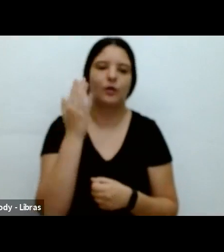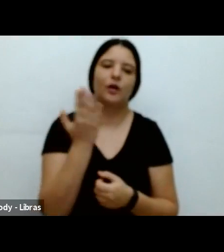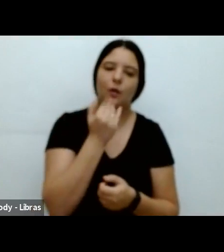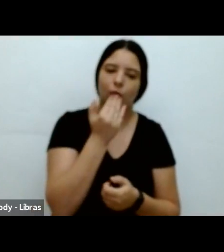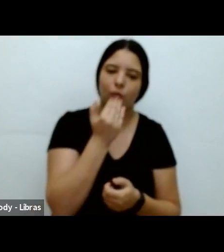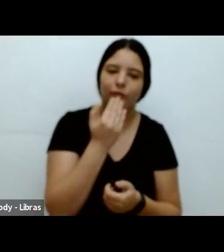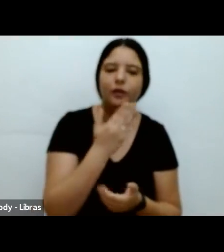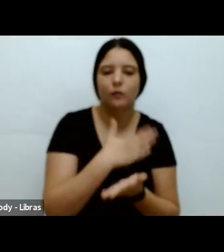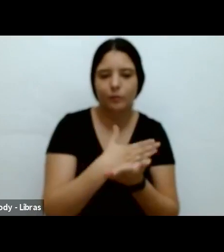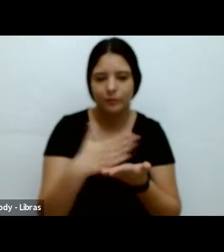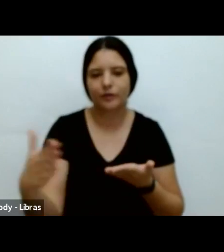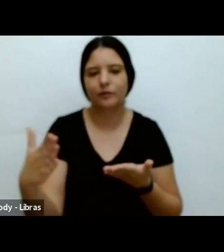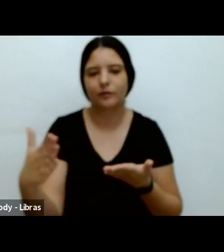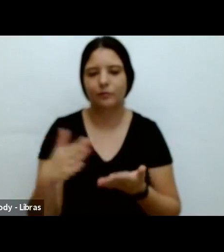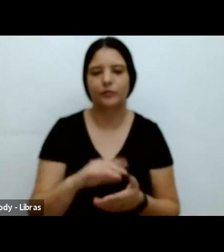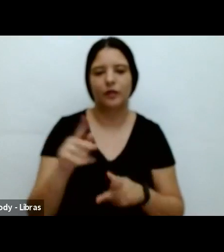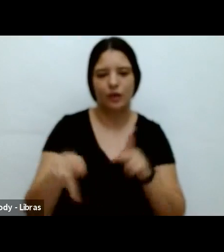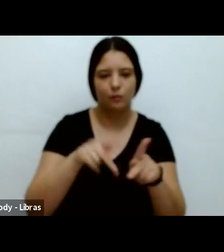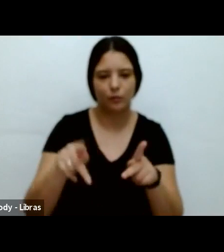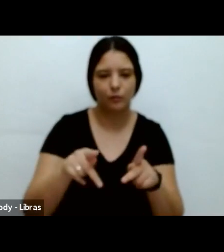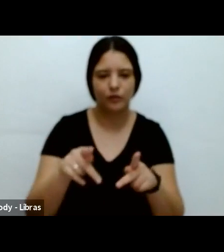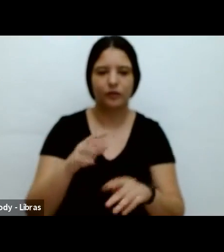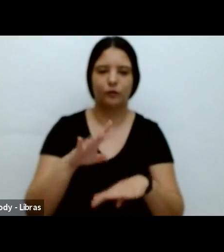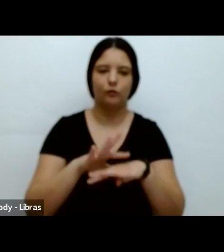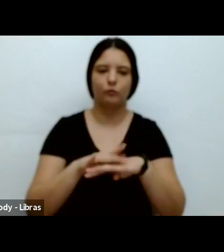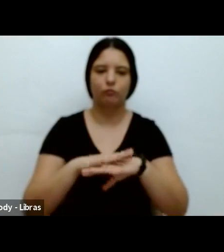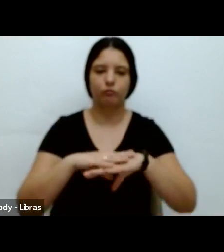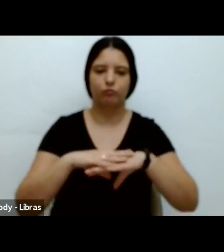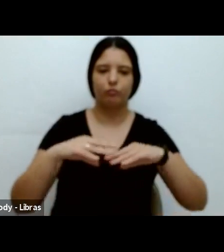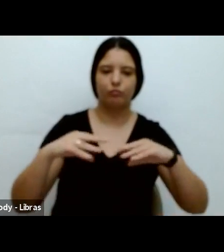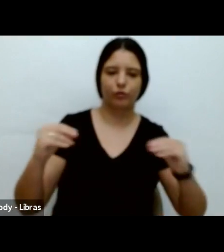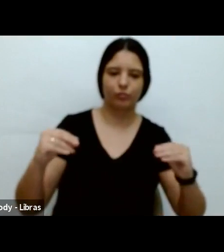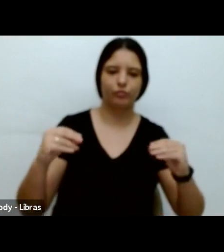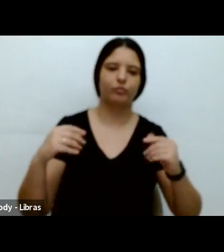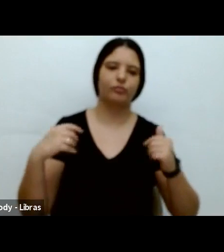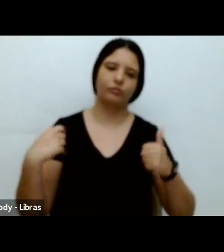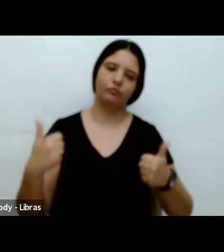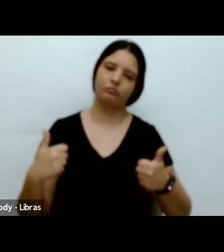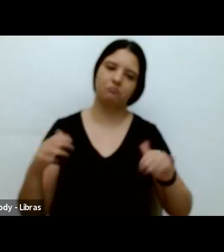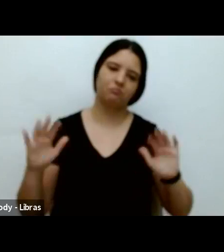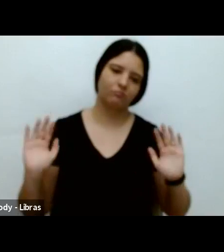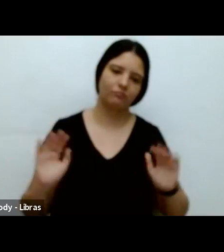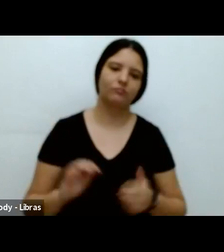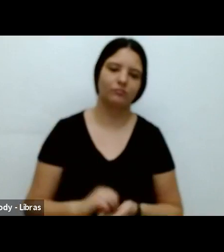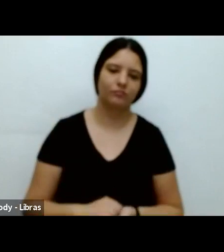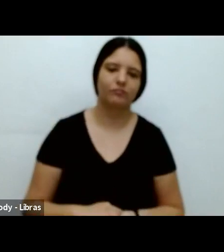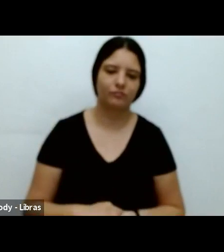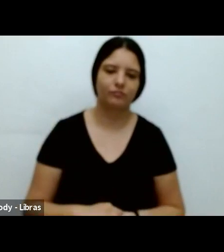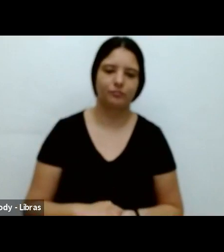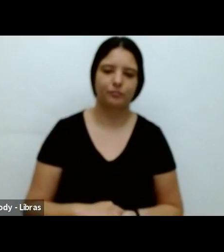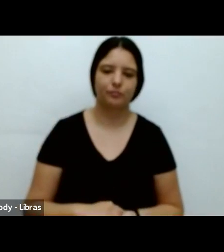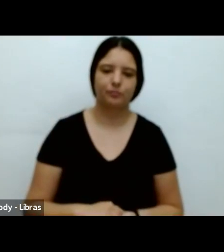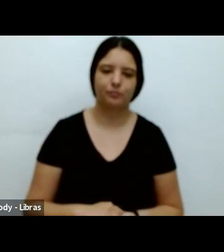And it allowed to make. And it allowed to make make the carnival